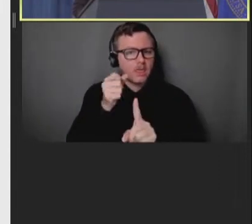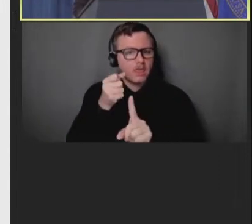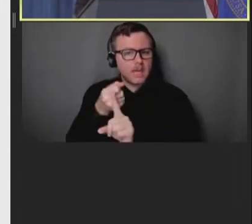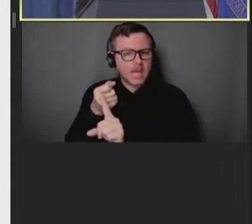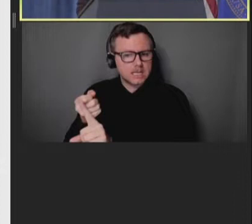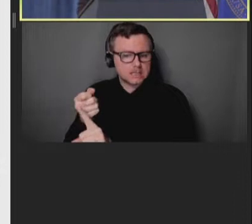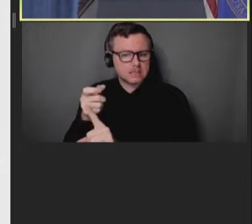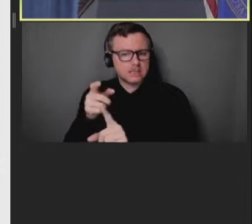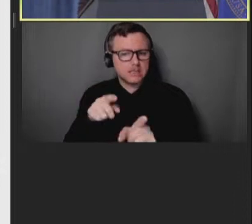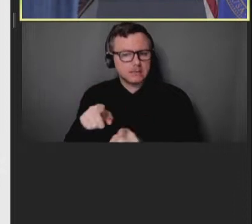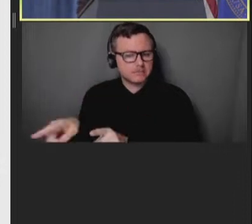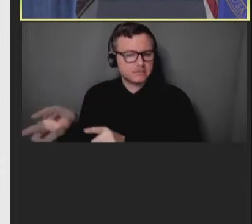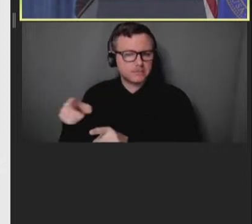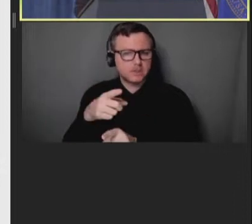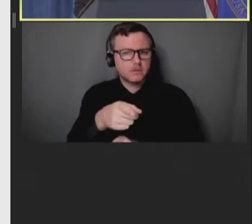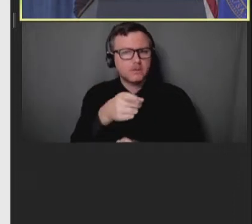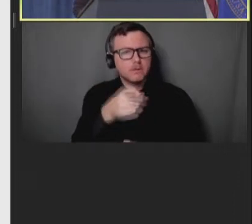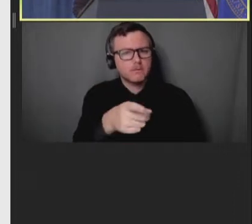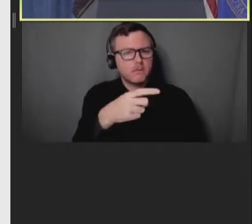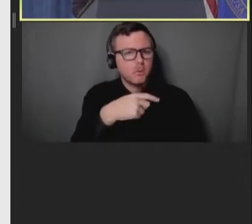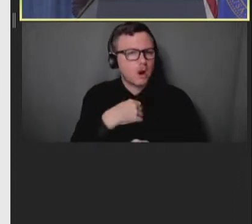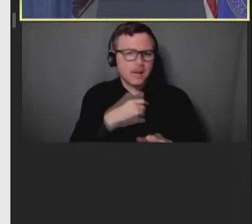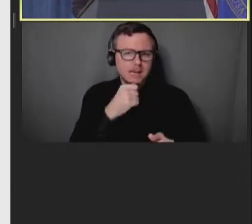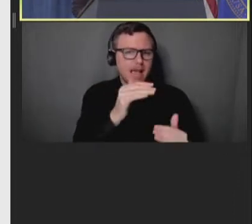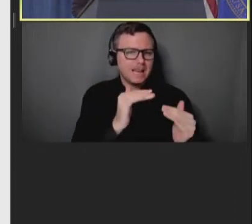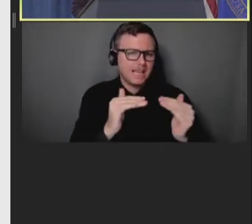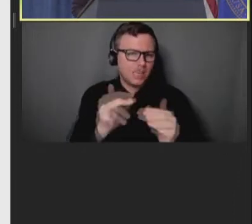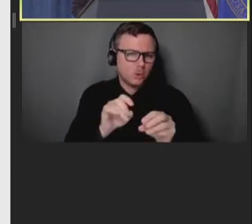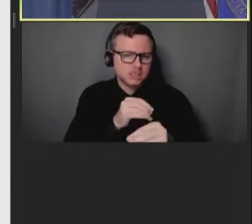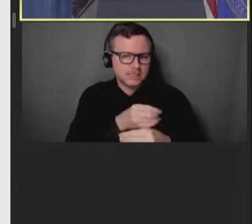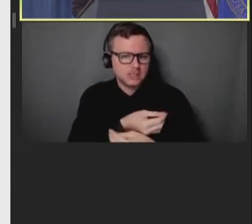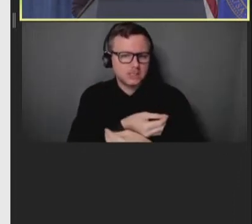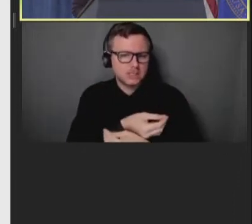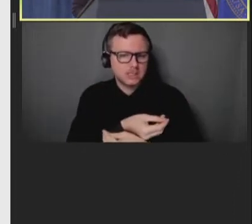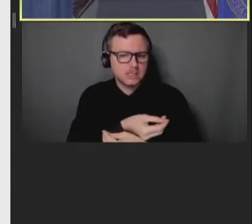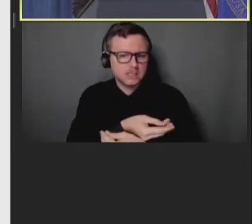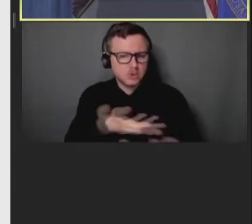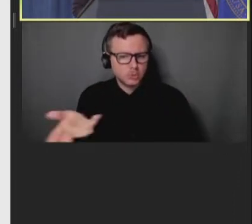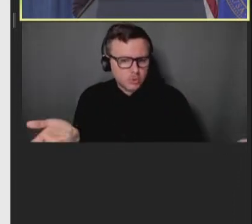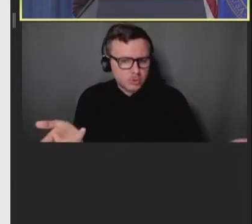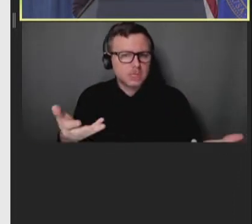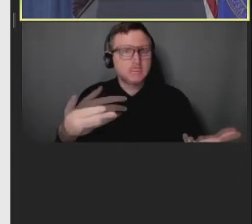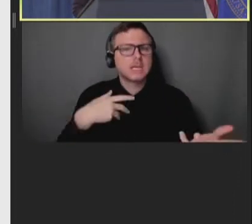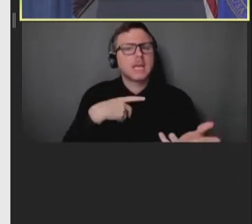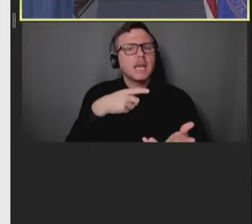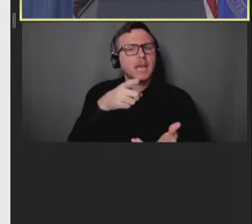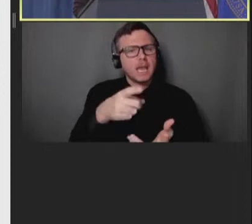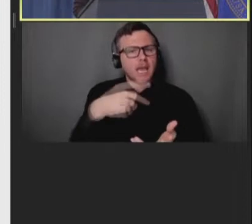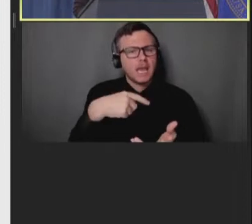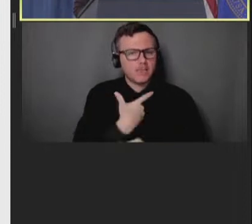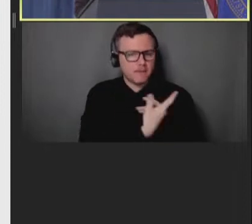or vaccine supply, and there was the additional concern about safety with the adenoviral vectors.